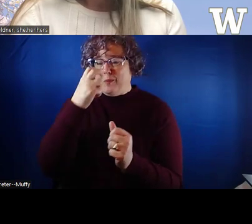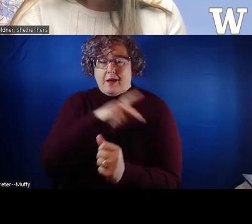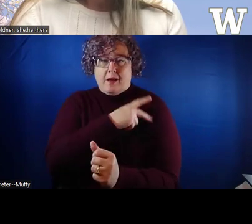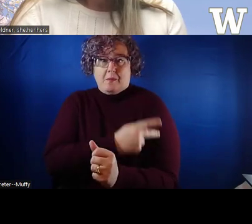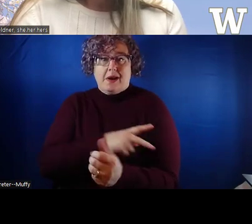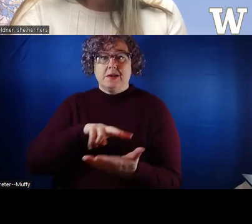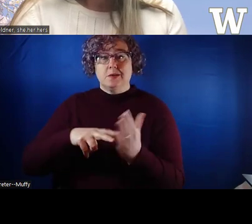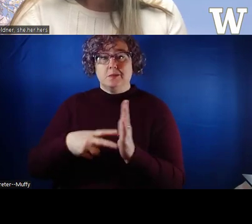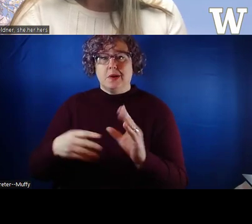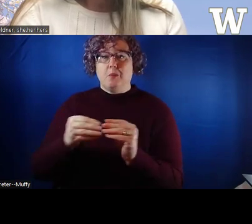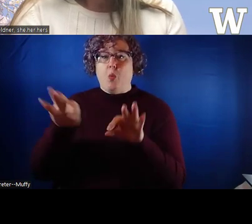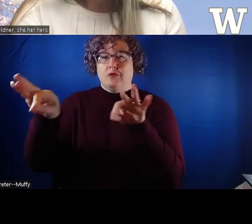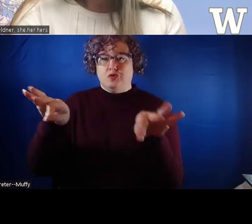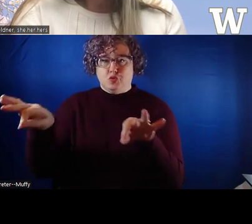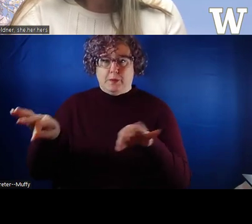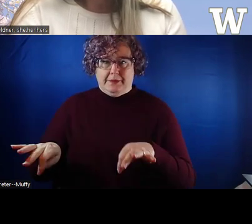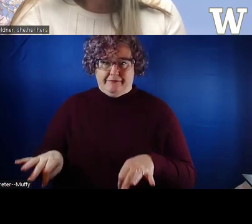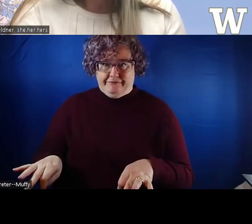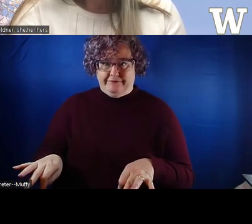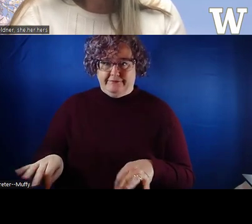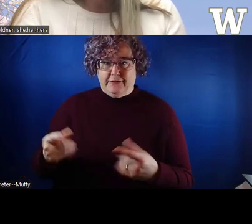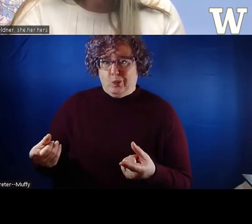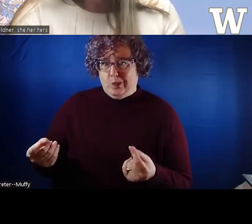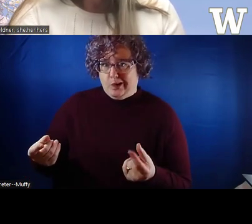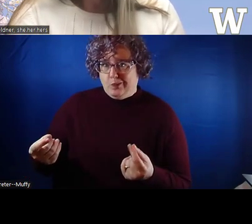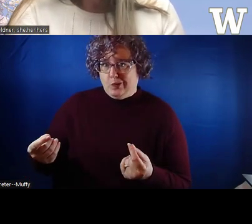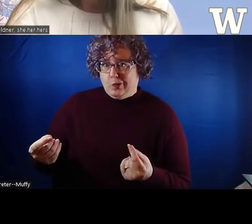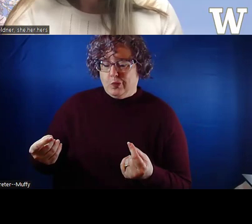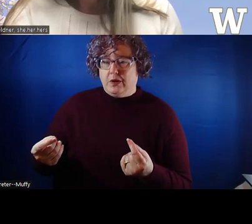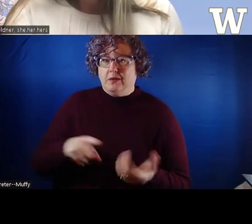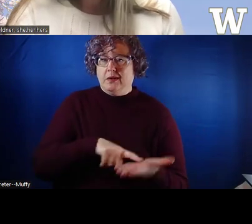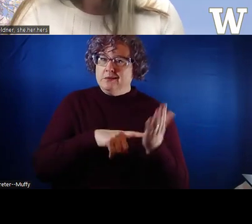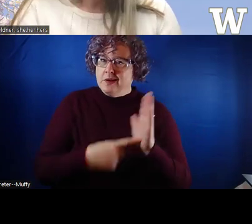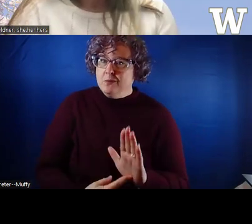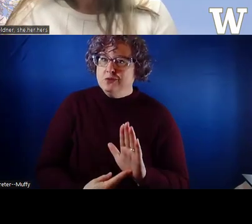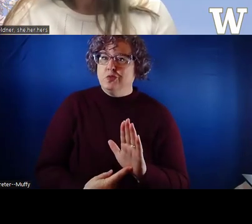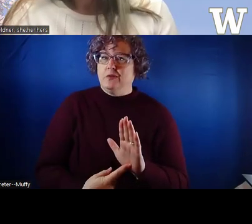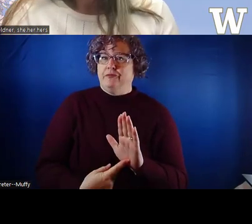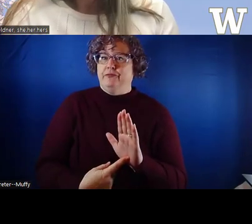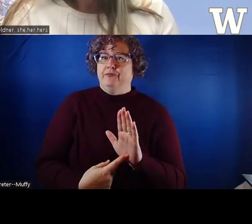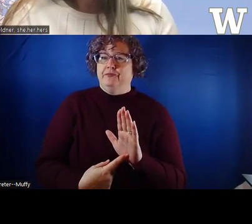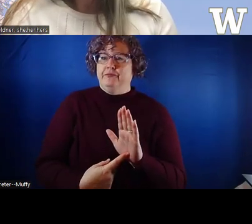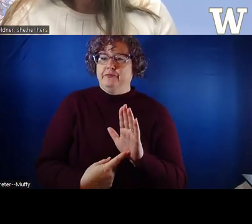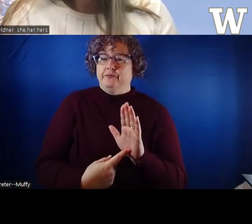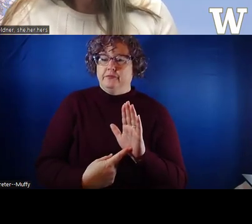being more descriptive, you know, and demonstrative. I understand sometimes some medical providers